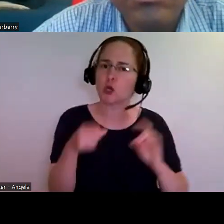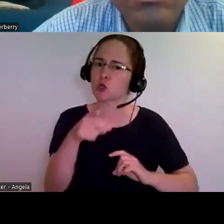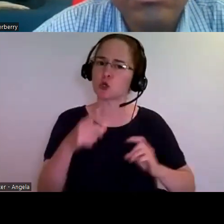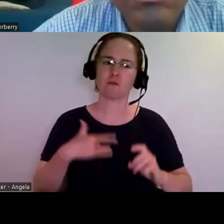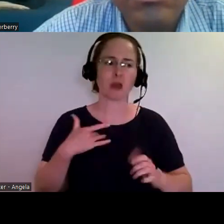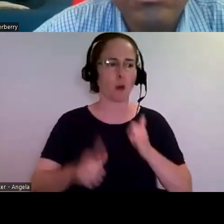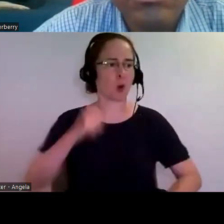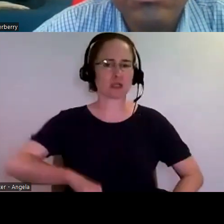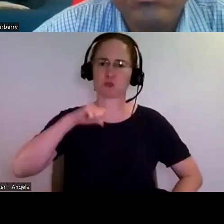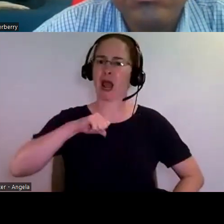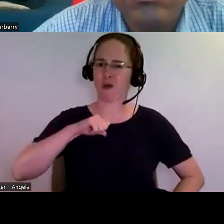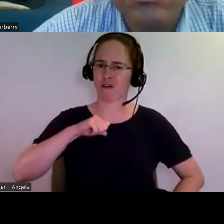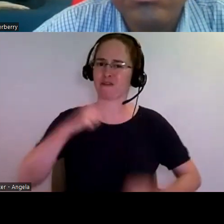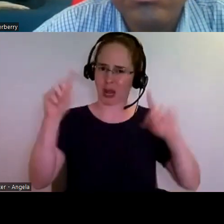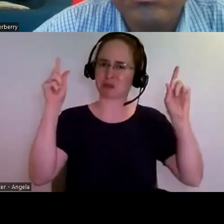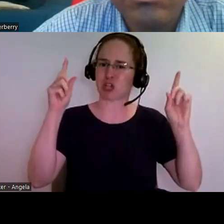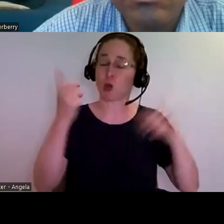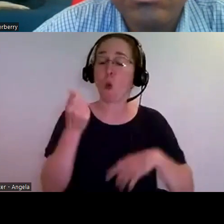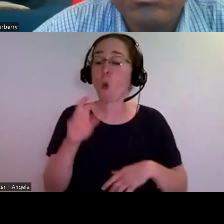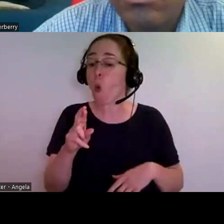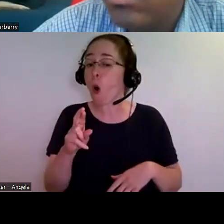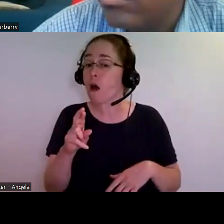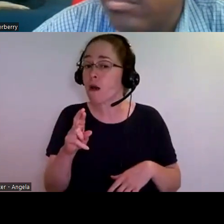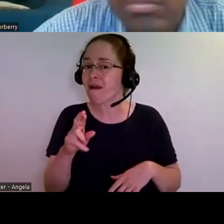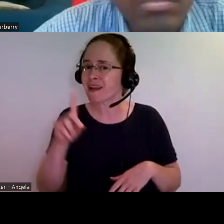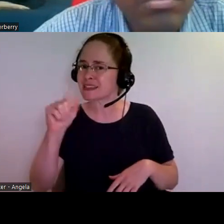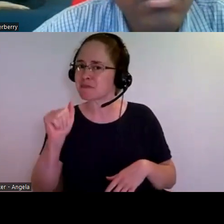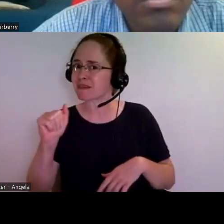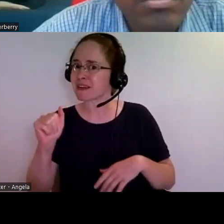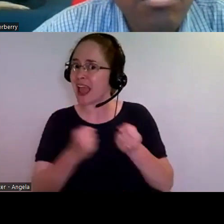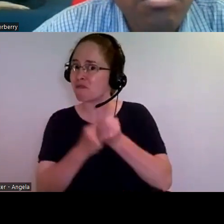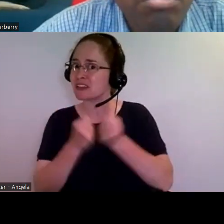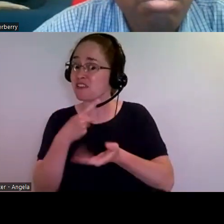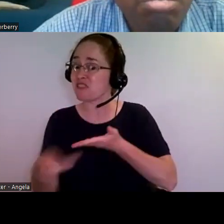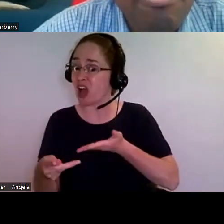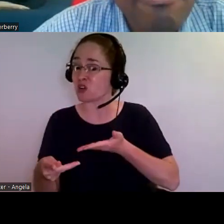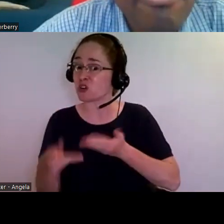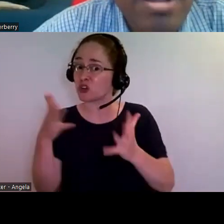proud of accomplishing? Or what is a disability advocacy failure you would like to share?